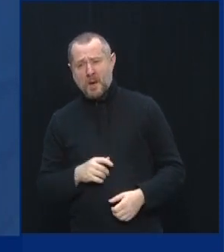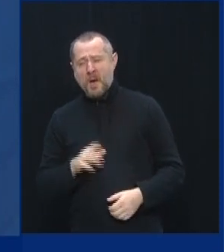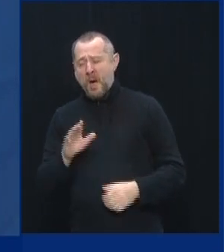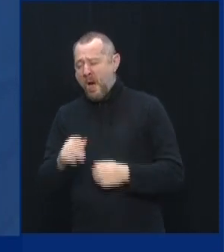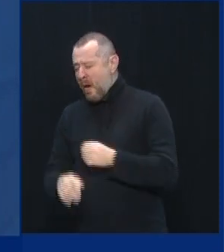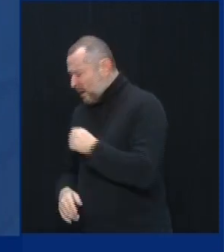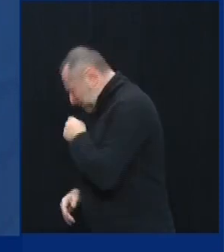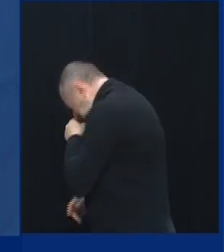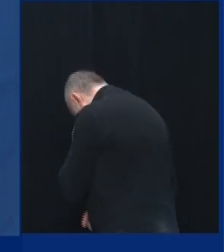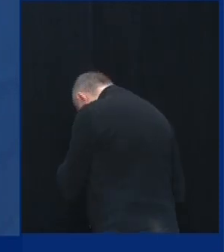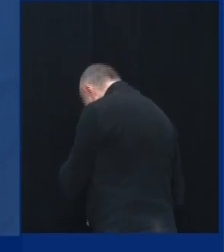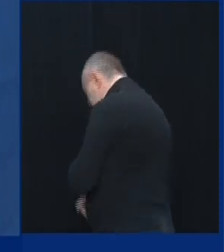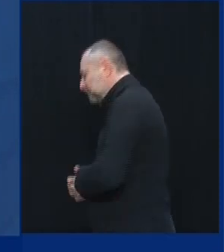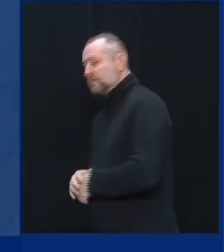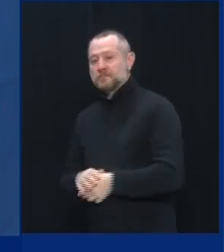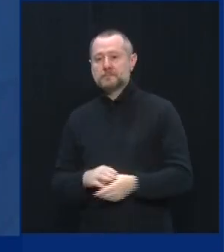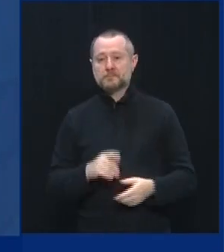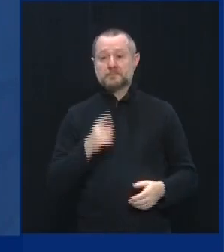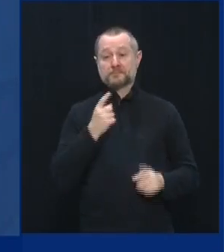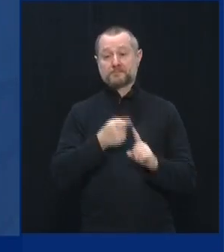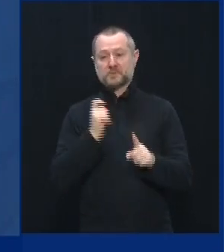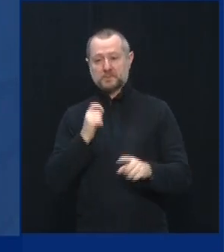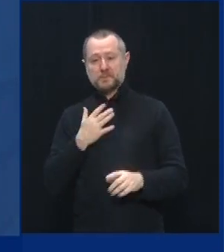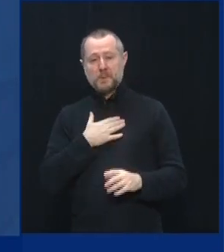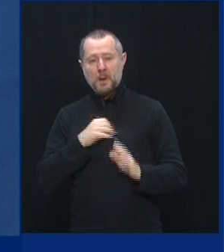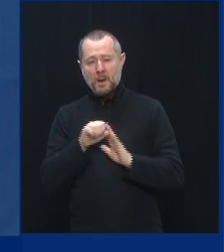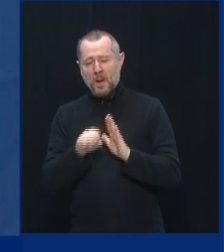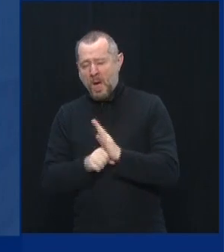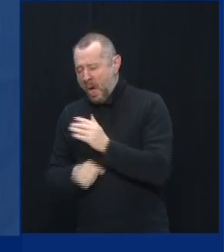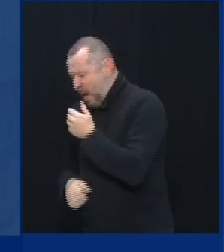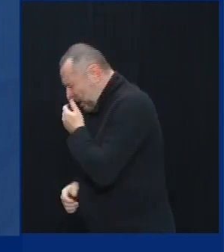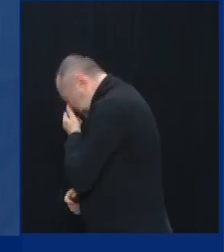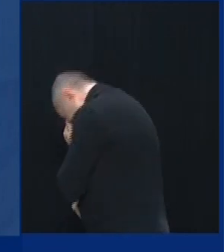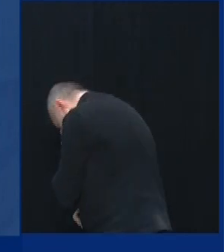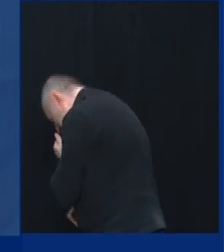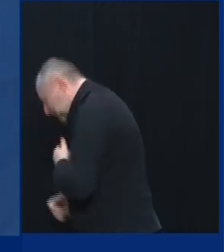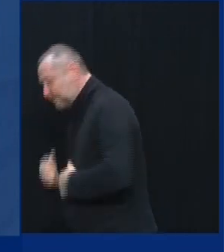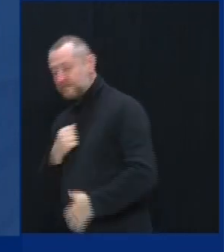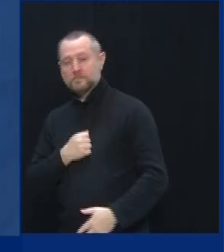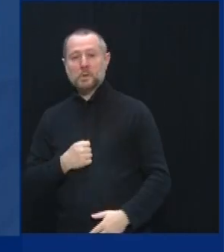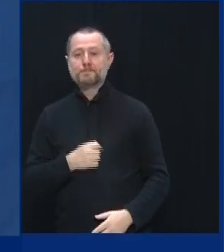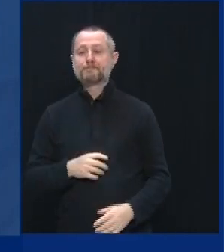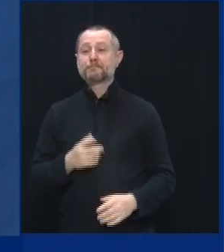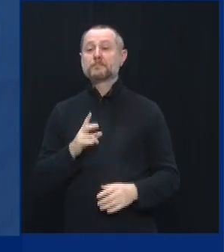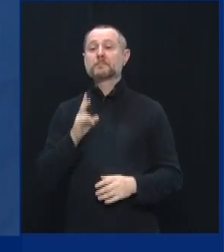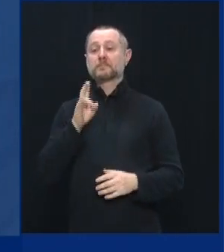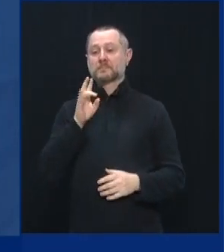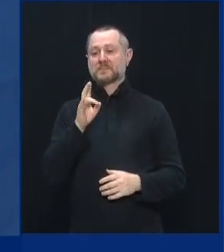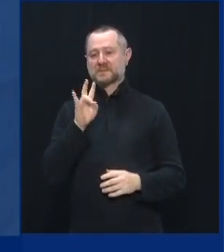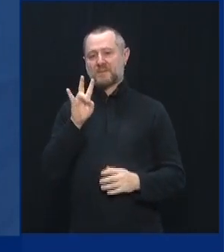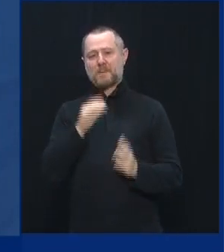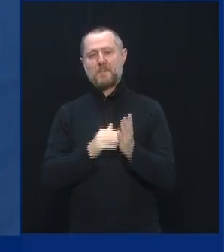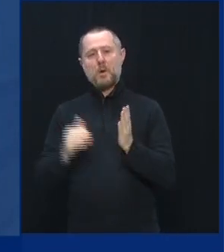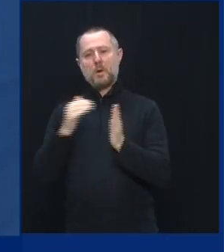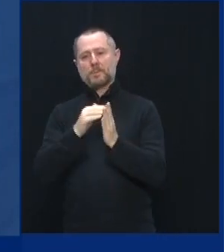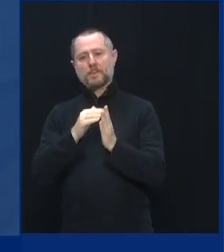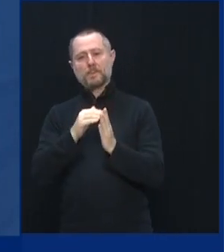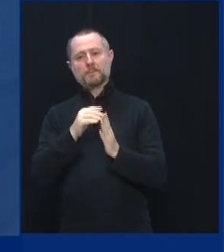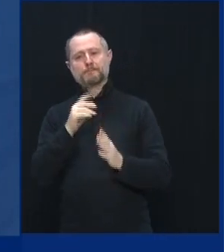SUPPLY ISSUE. THAT IS A LITTLE BIT SHORTHAND, YES, FROM A STATE POINT OF VIEW,